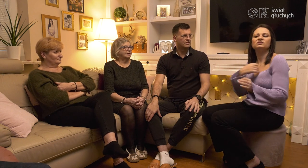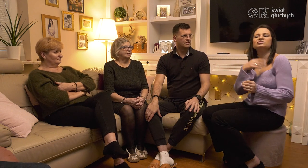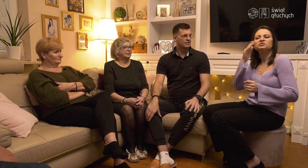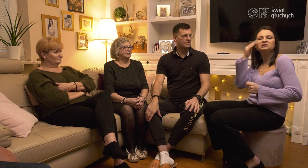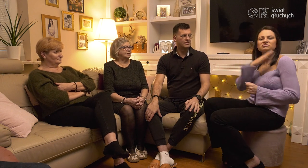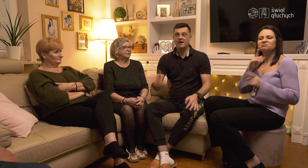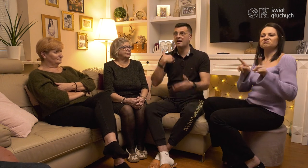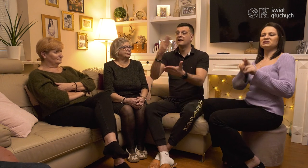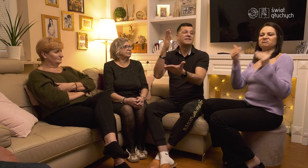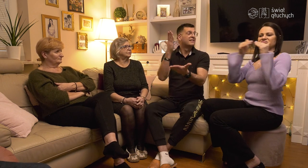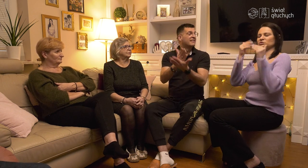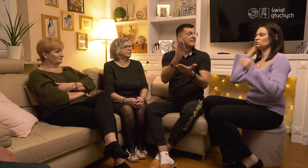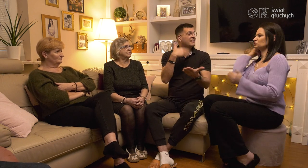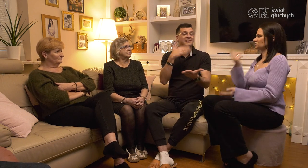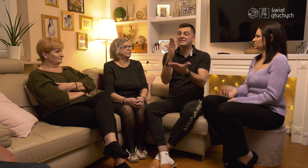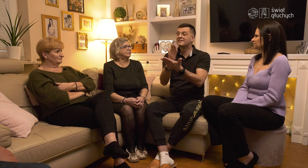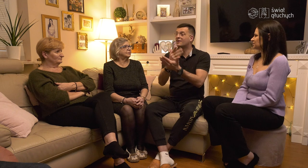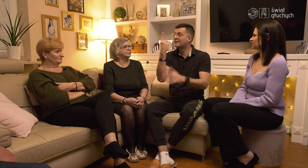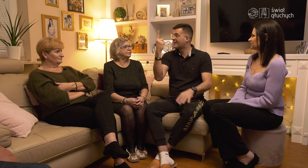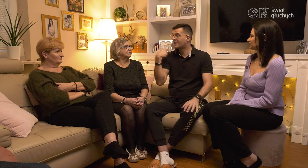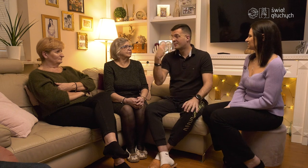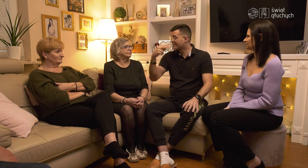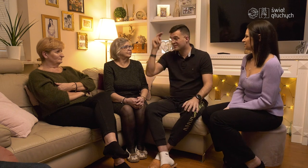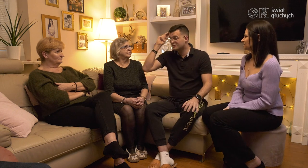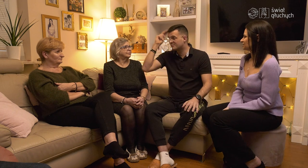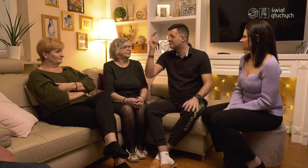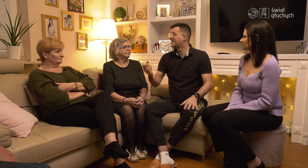Then the level of communication leveled out for me relative to Zakroczymskaya (school) and hearing people. [Rafał]: Only one thing I don't understand,